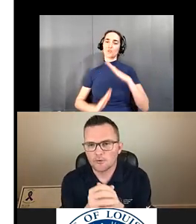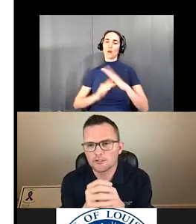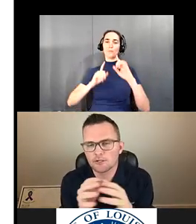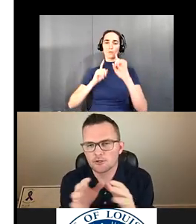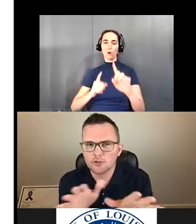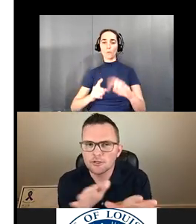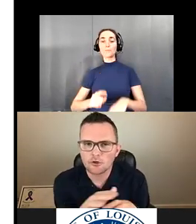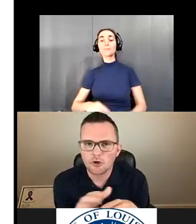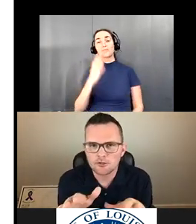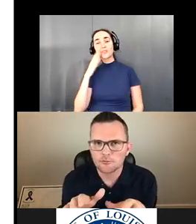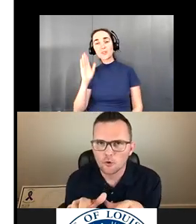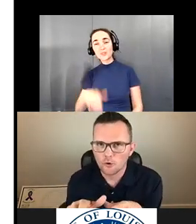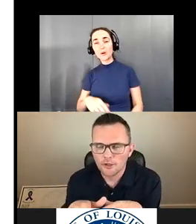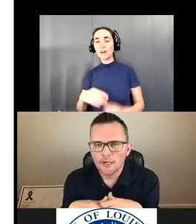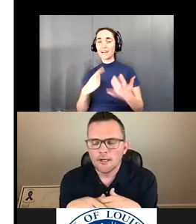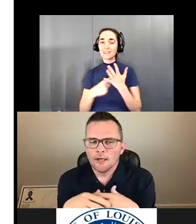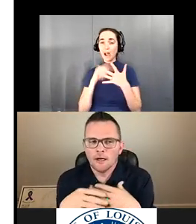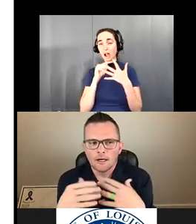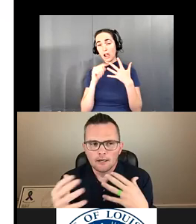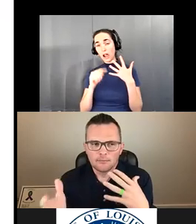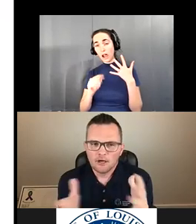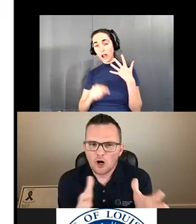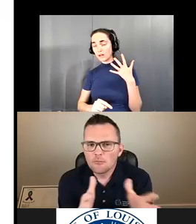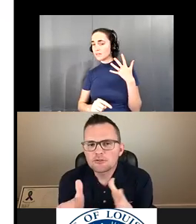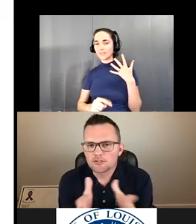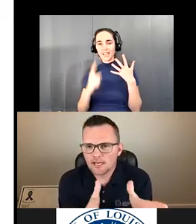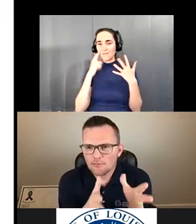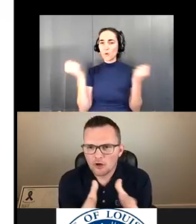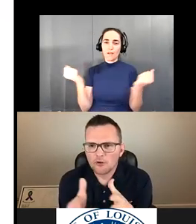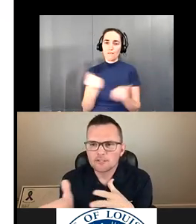it's it's really across the board. 15:48:44 I'm almost the same and all these